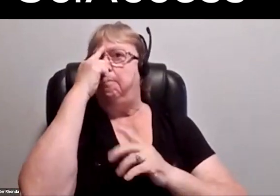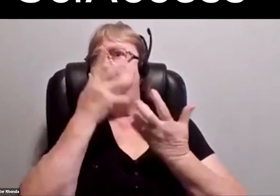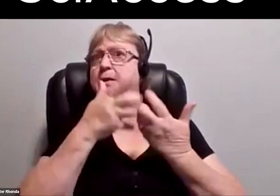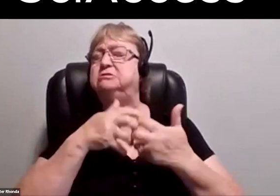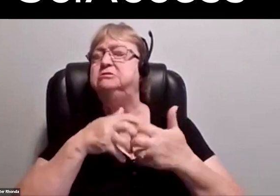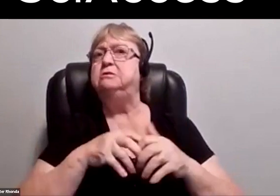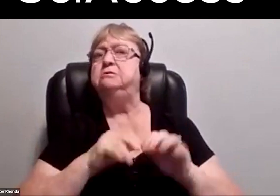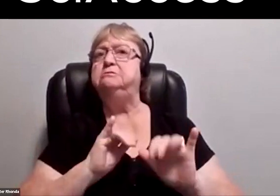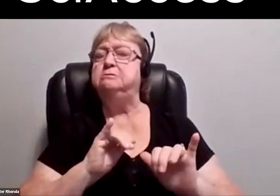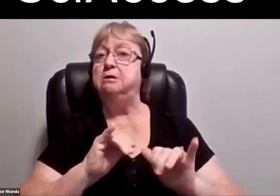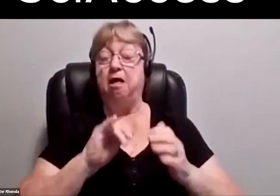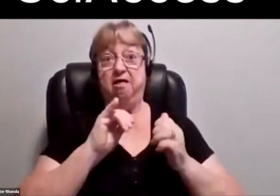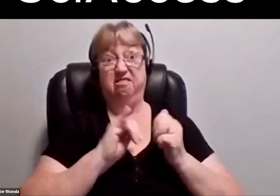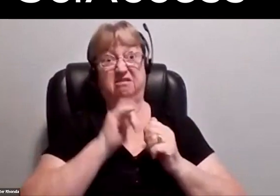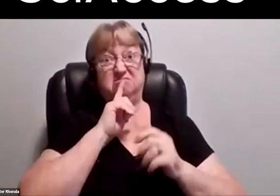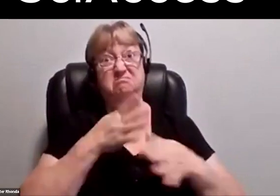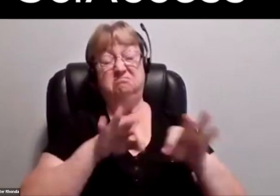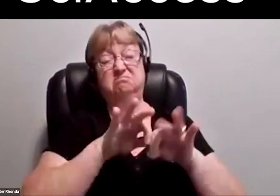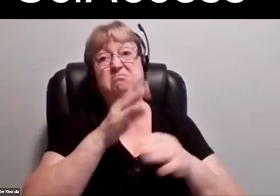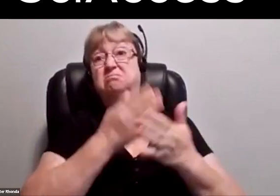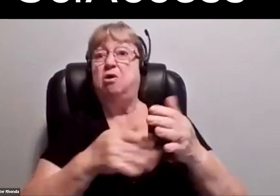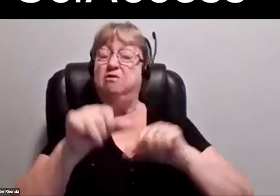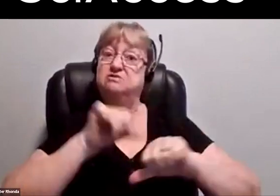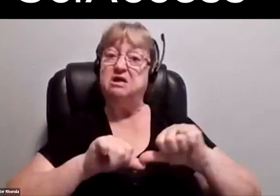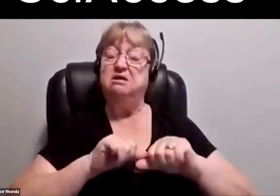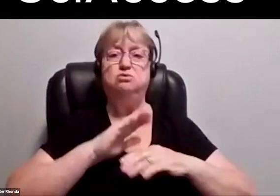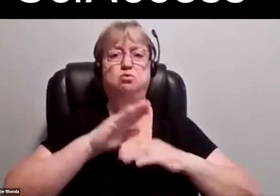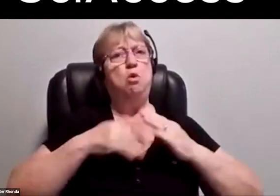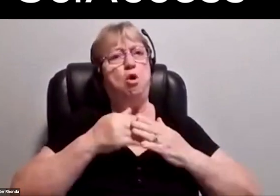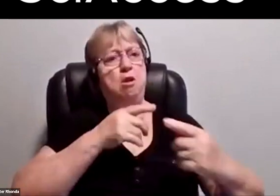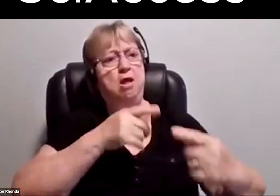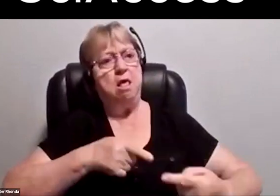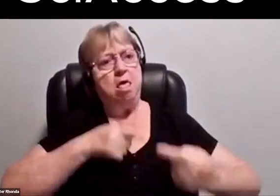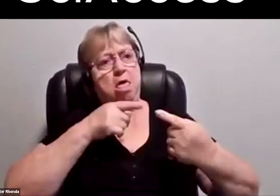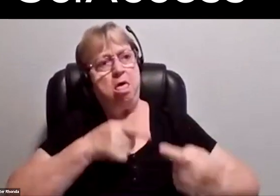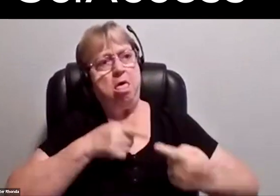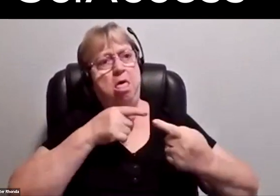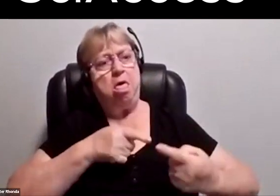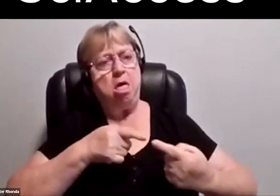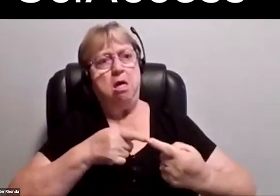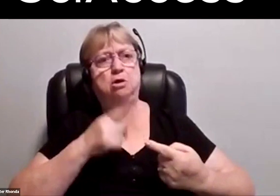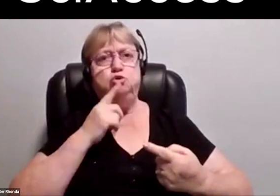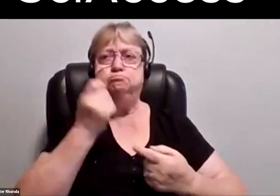is that all of us are struggling to reach things that are beyond the realm of our senses.